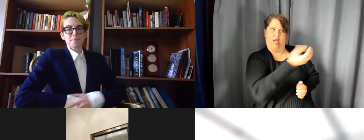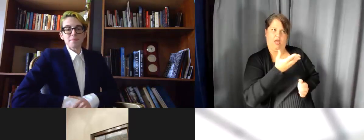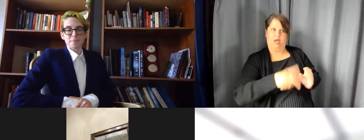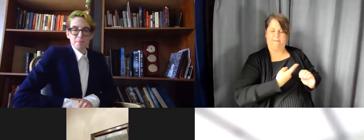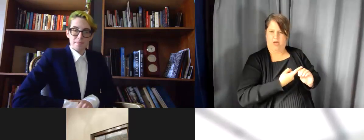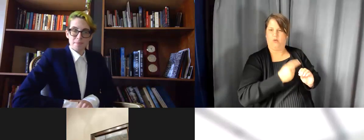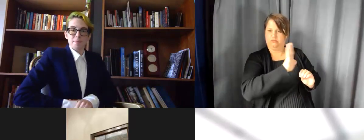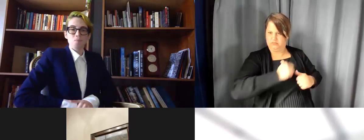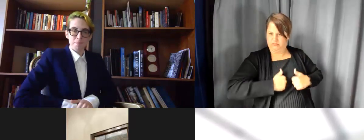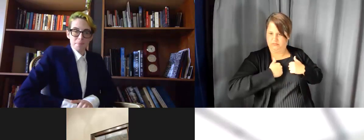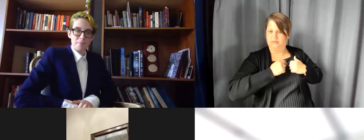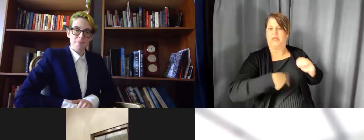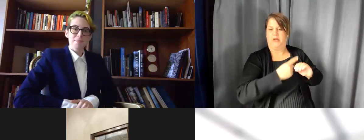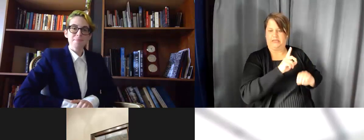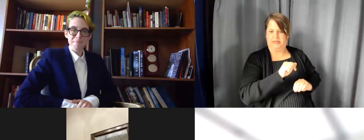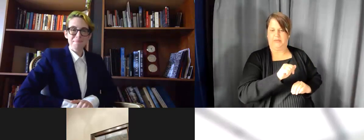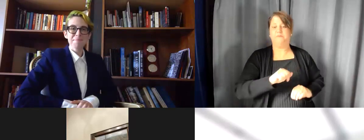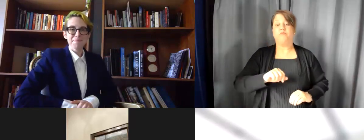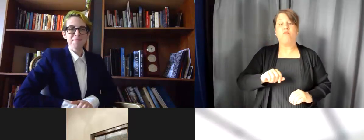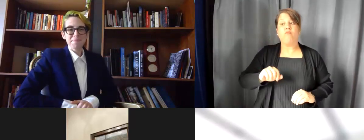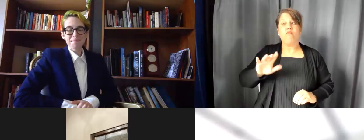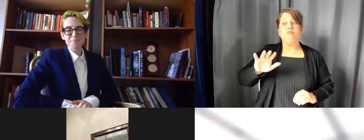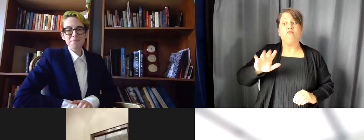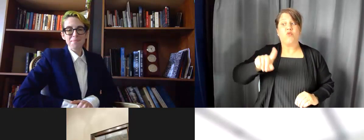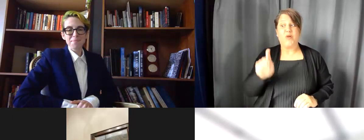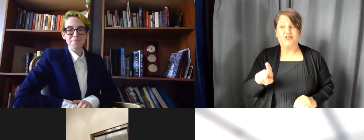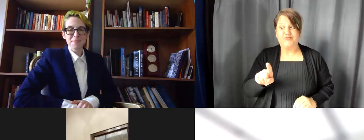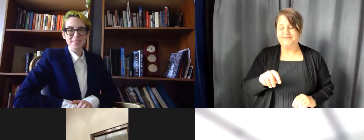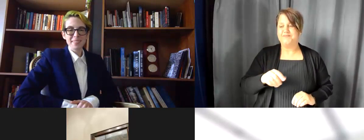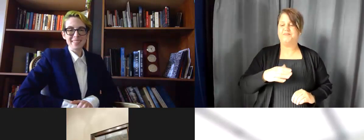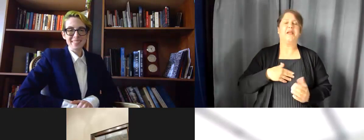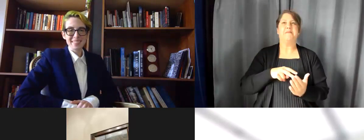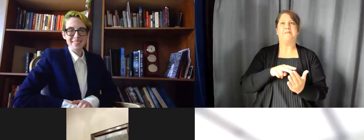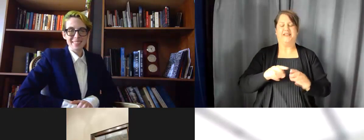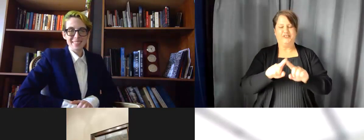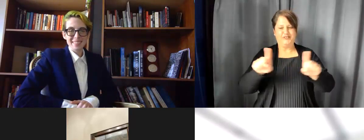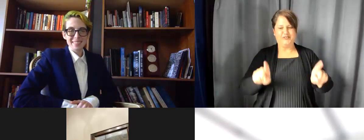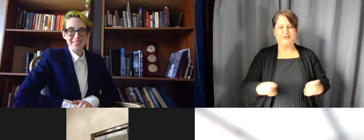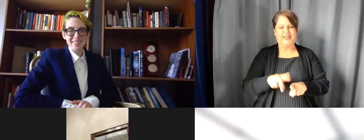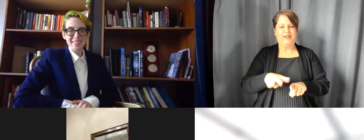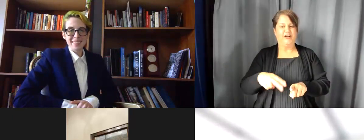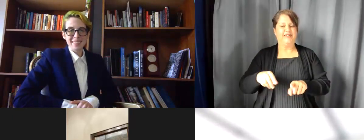Jordan Radford: question, question, question. Jordan Radford: So my screen keeps announcing